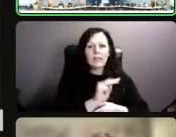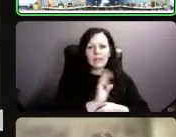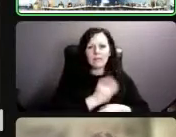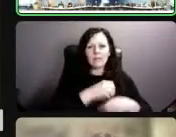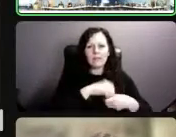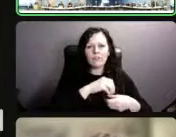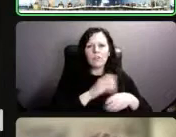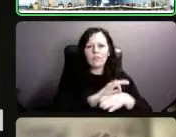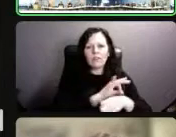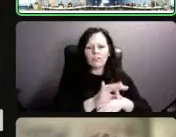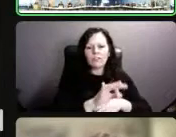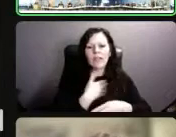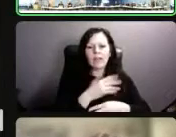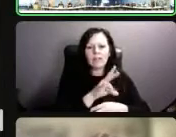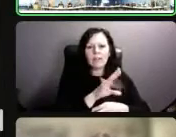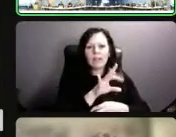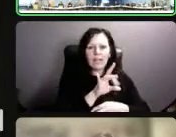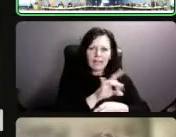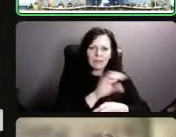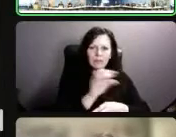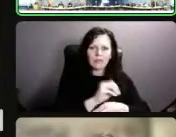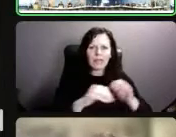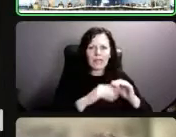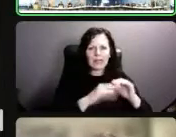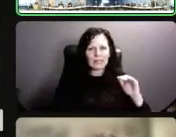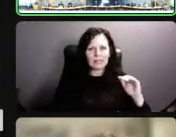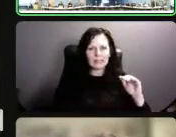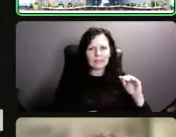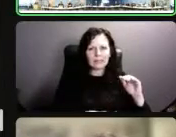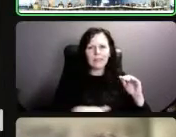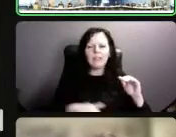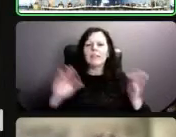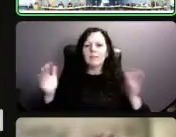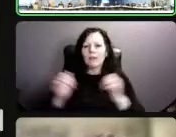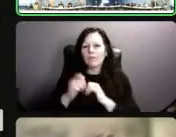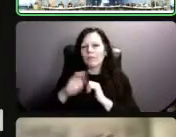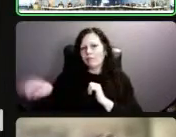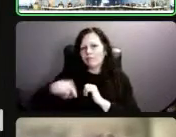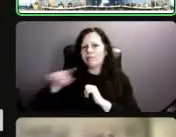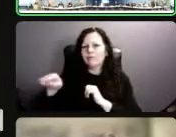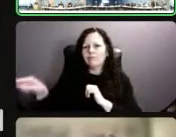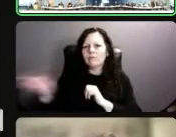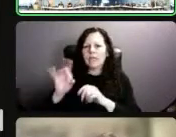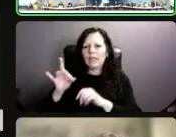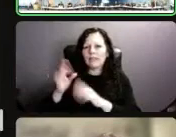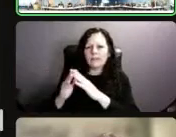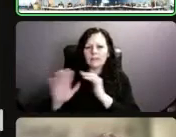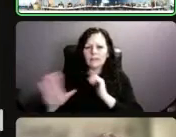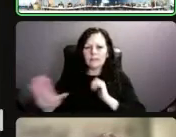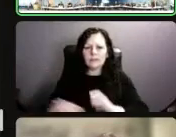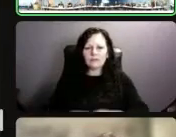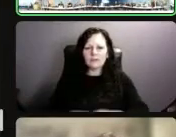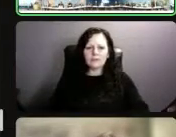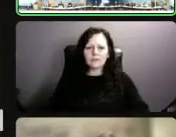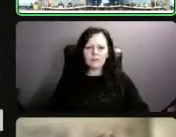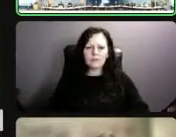OUTSOURCING THESE FUNCTIONS. C SORRY SOUNDS INTERNAL SERVICE